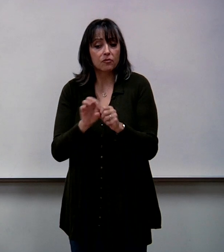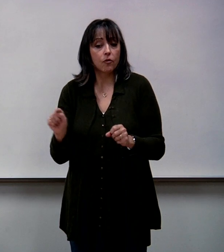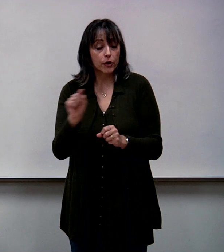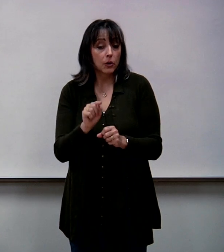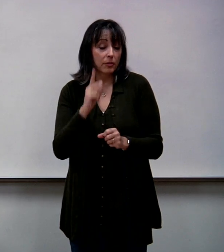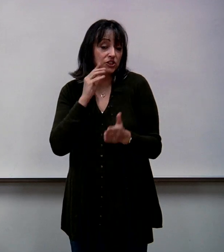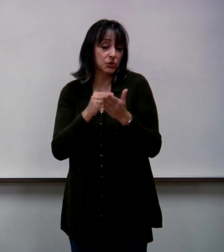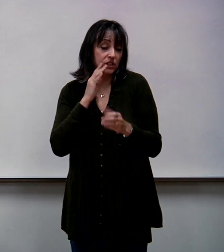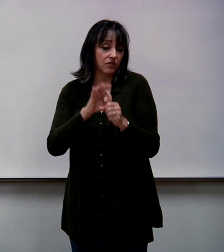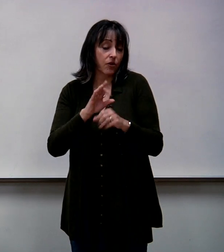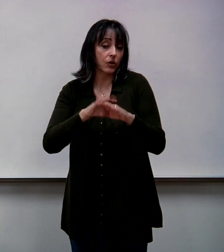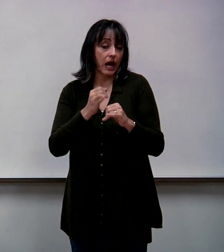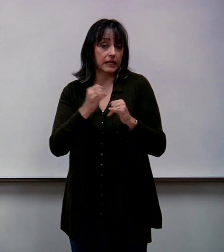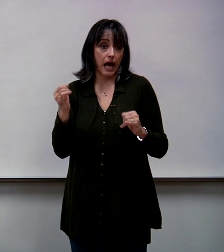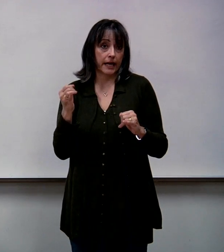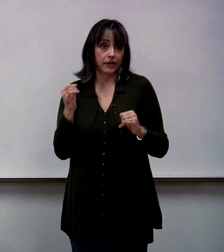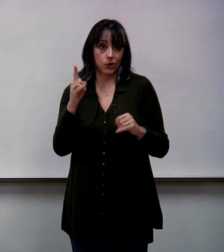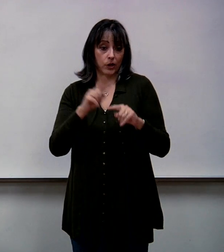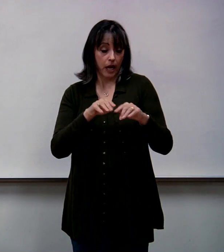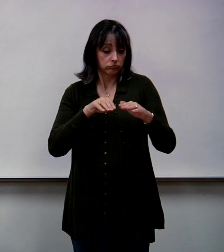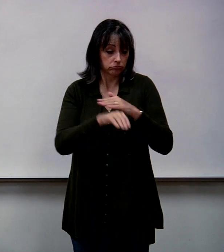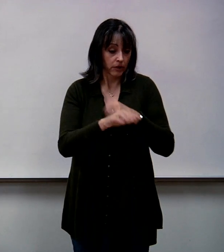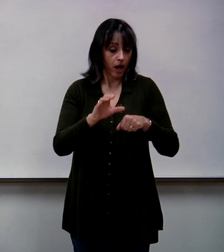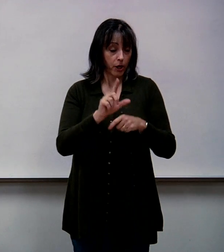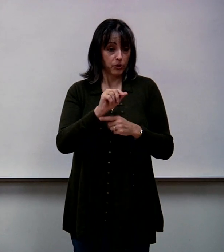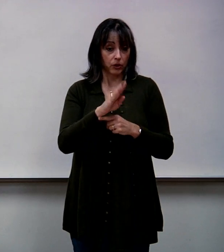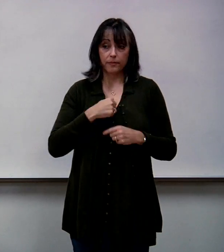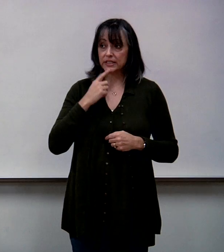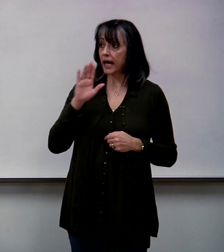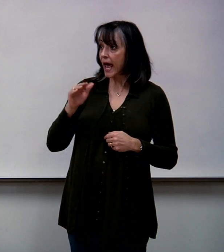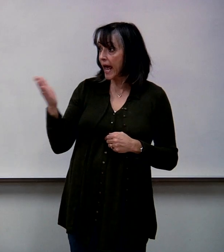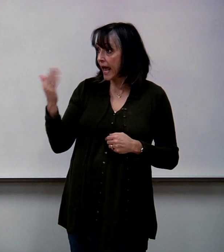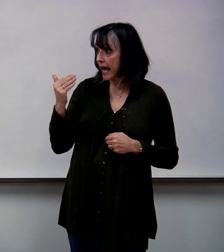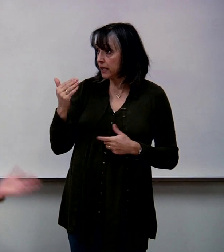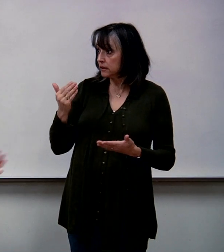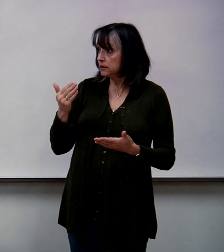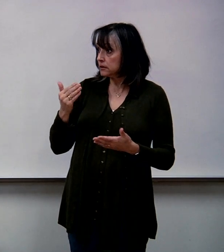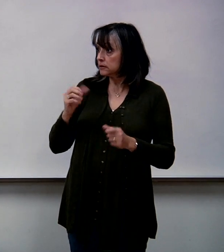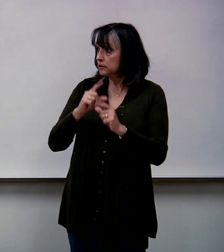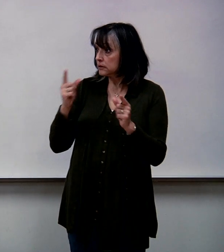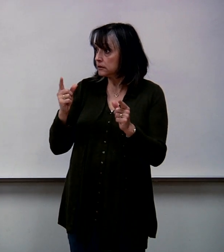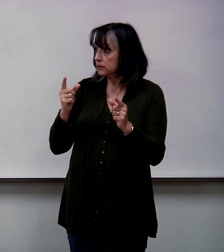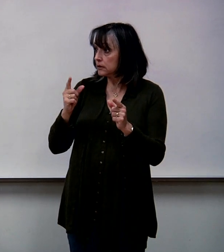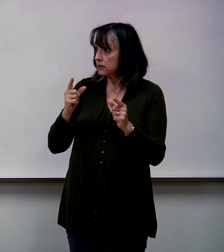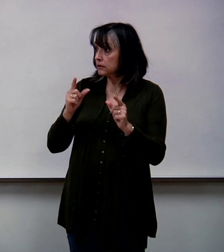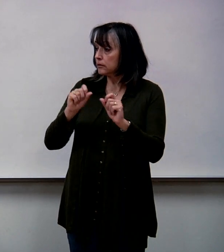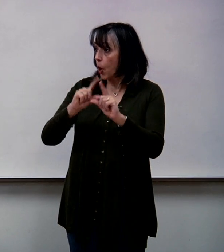to sit in the computer lab and actively say "hey! Get online and vote for me! Get online and vote for me! Get online and vote for me!"